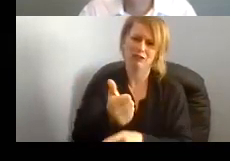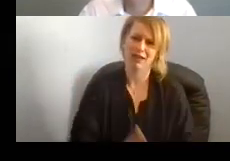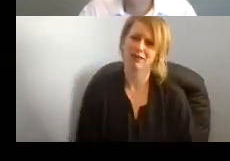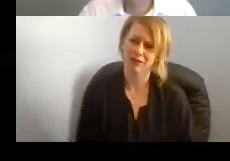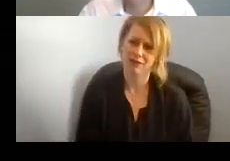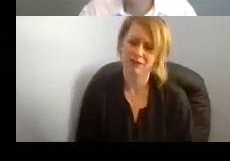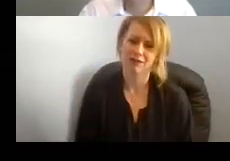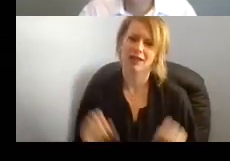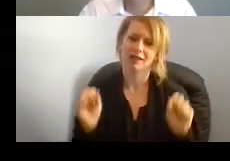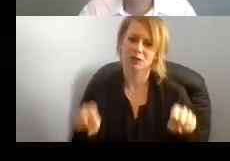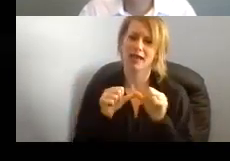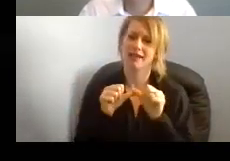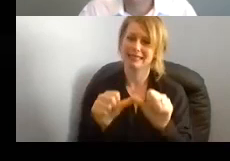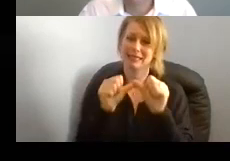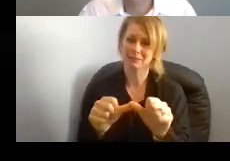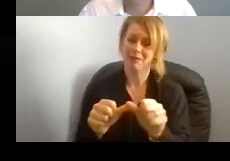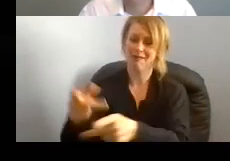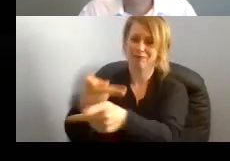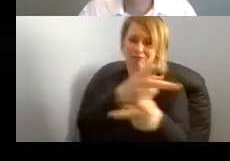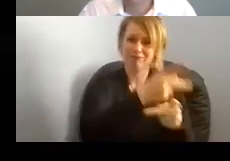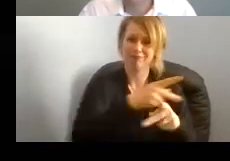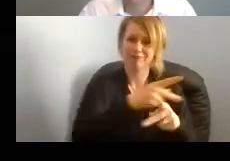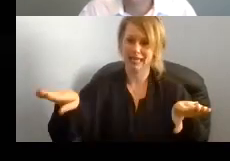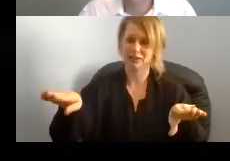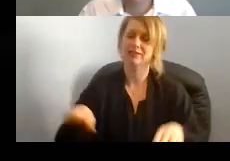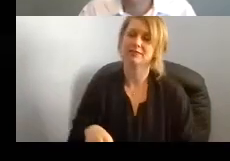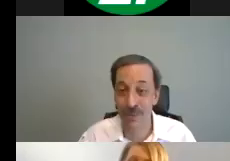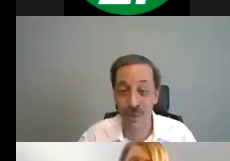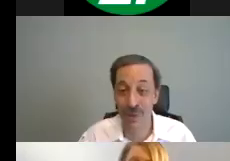we can keep taking care of the kids. And I’d like to say the worst is